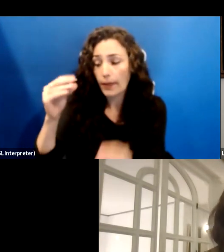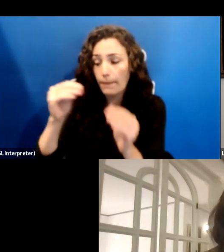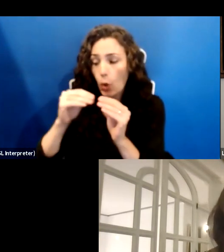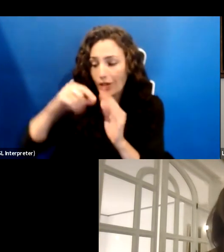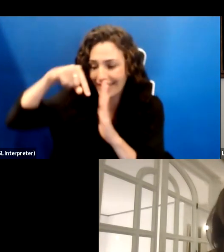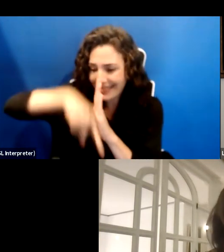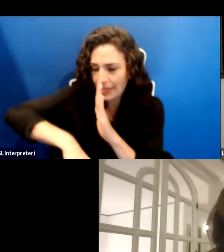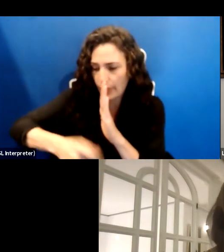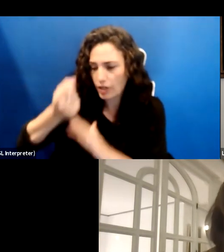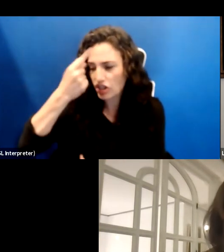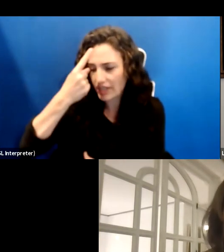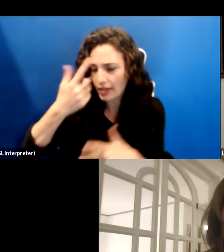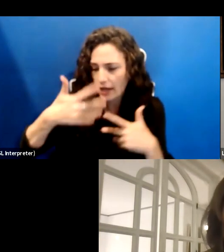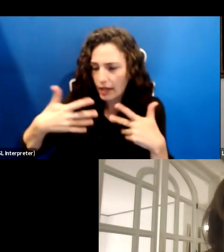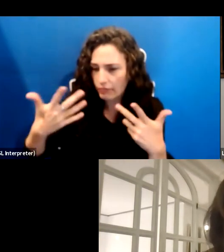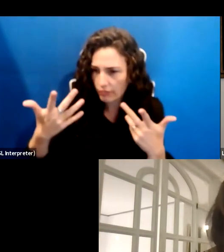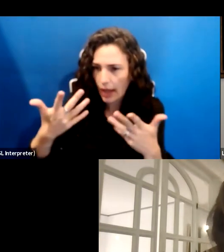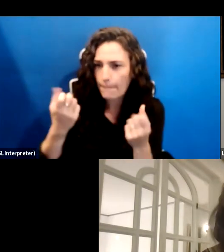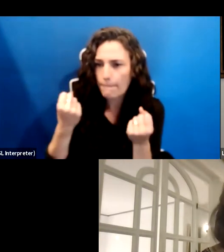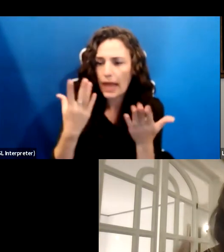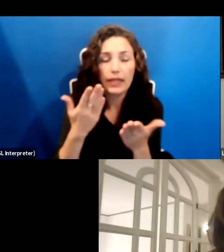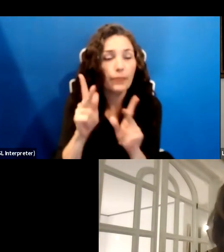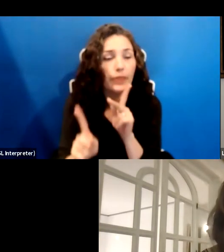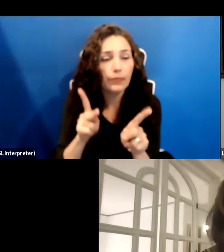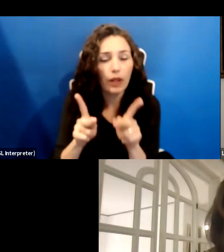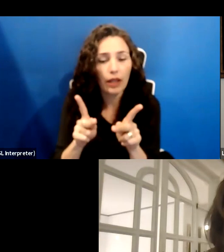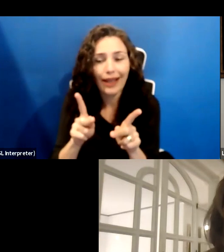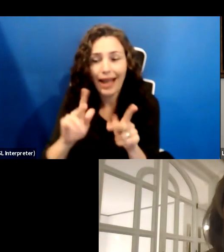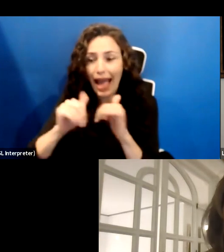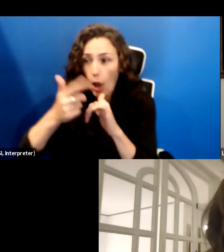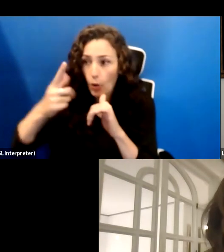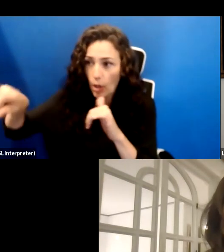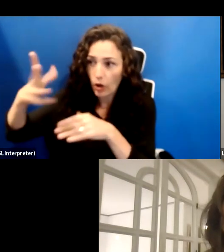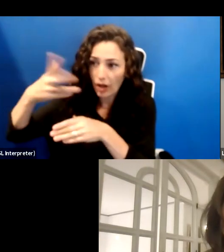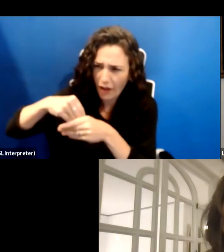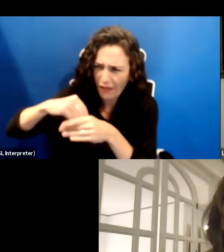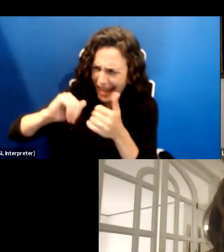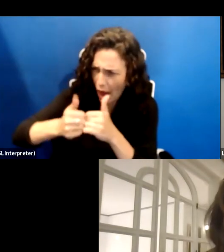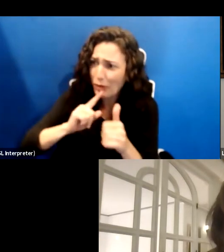of many of the people that were involved and how this could actually come to take place.